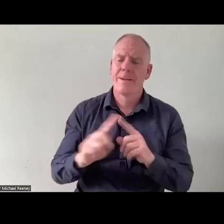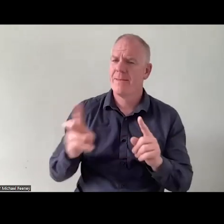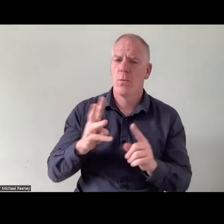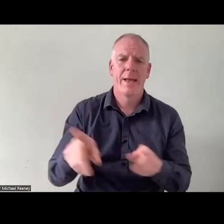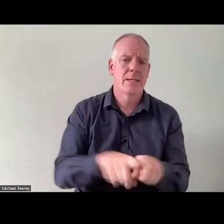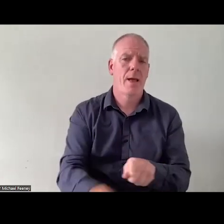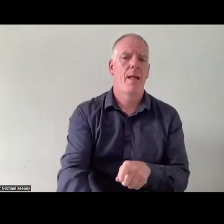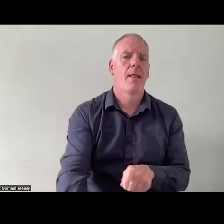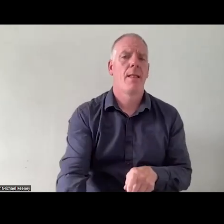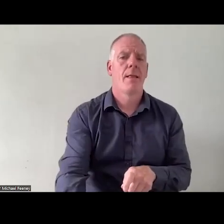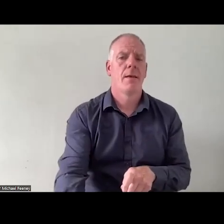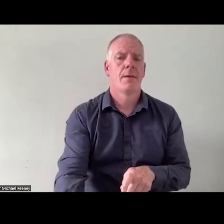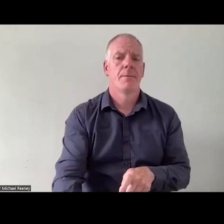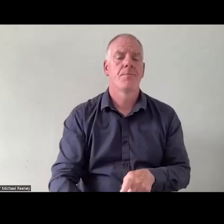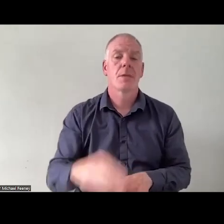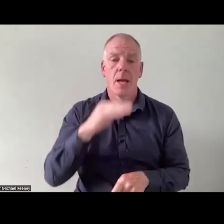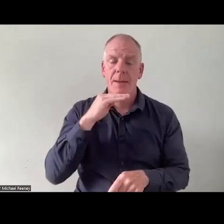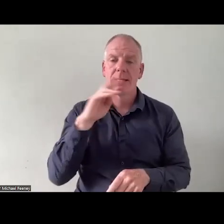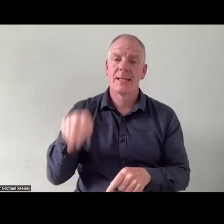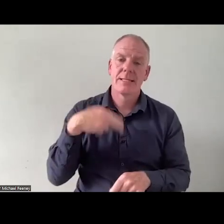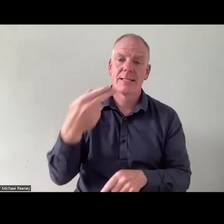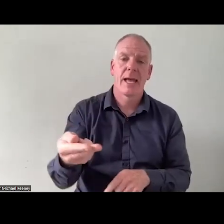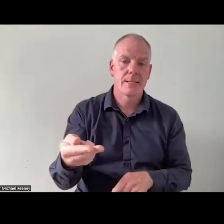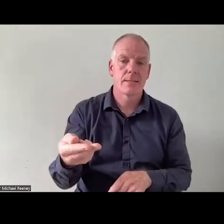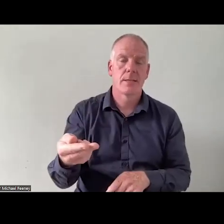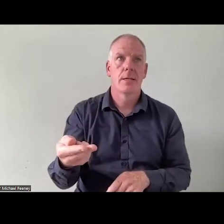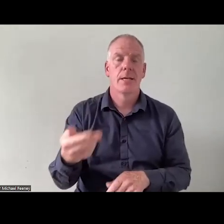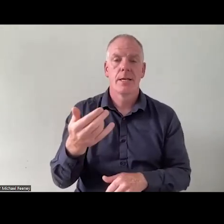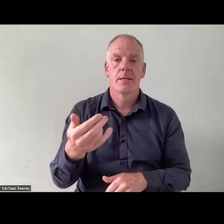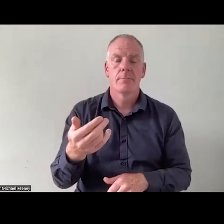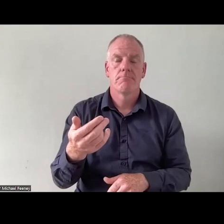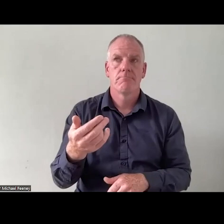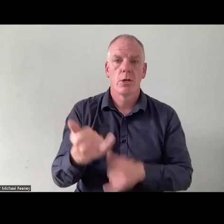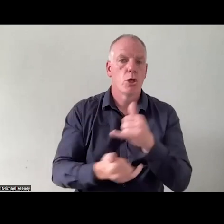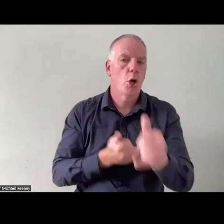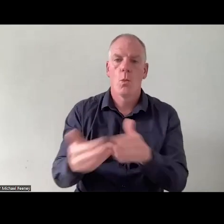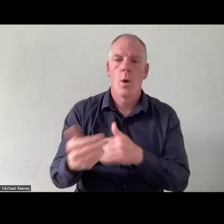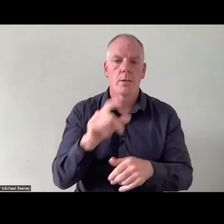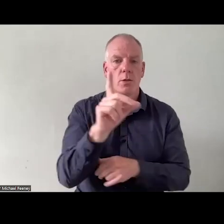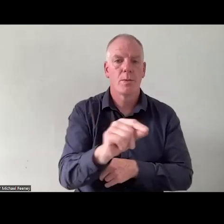This leads us on to the year 2020, when Kellogg's decided